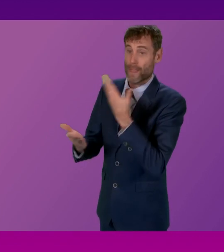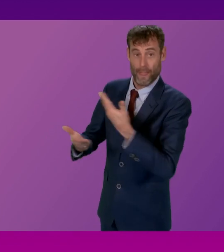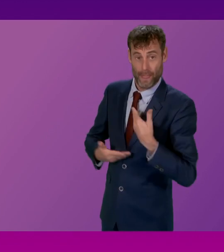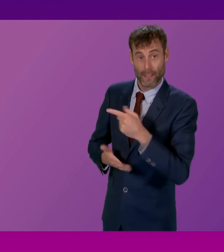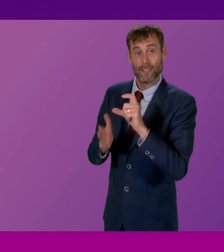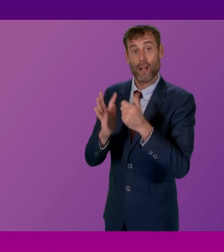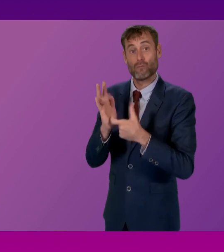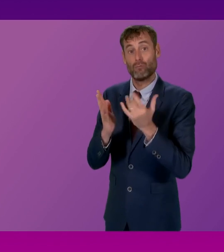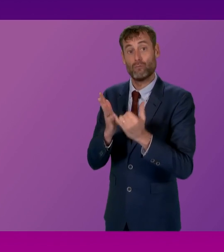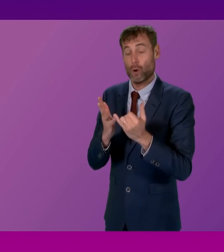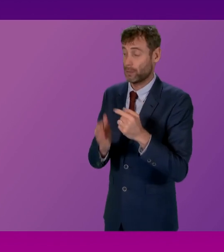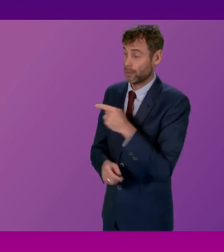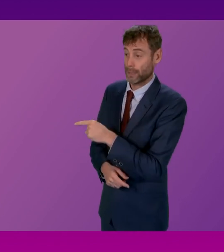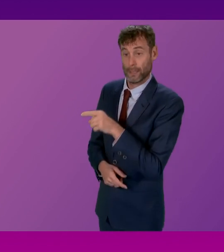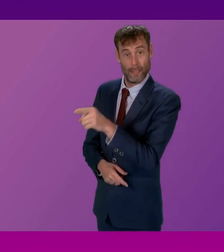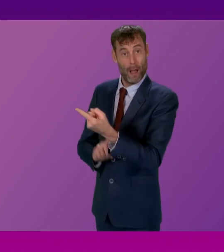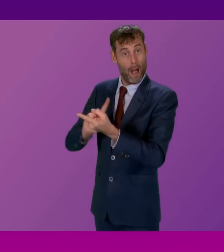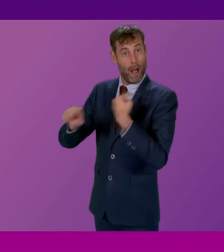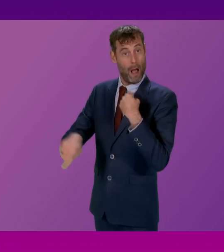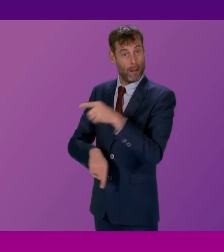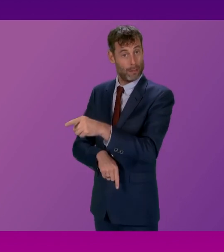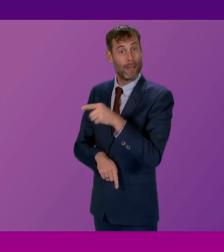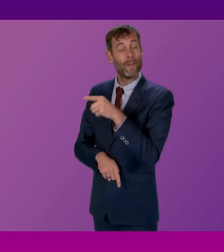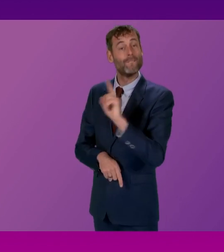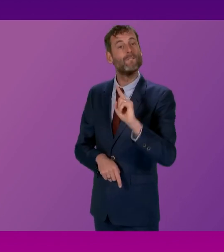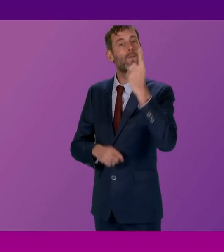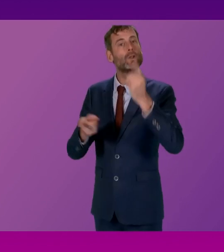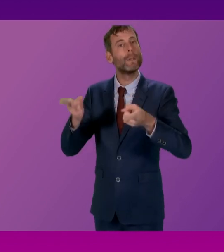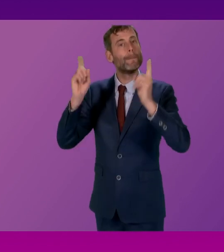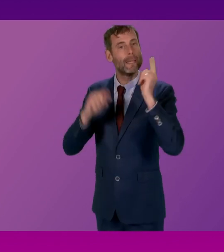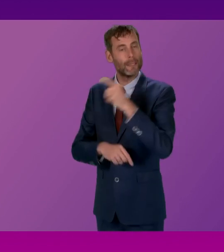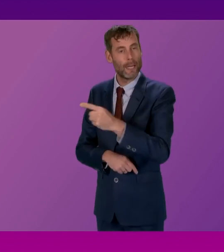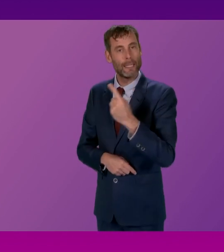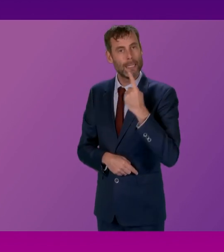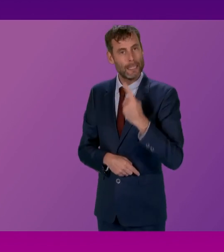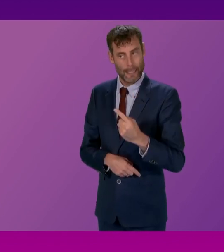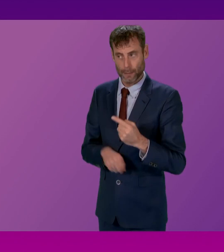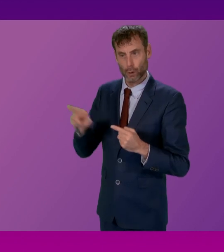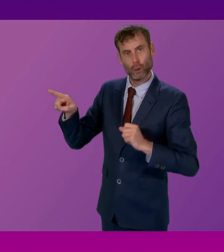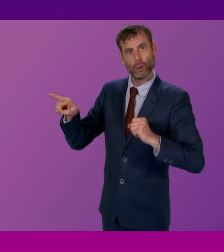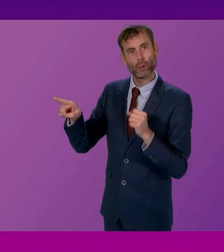In the First Minister’s answers this afternoon, he said of the request for messages from the Scottish Government that